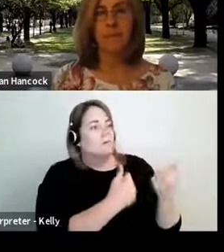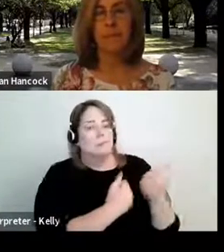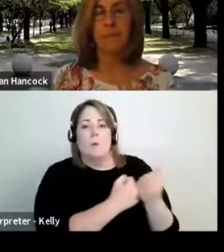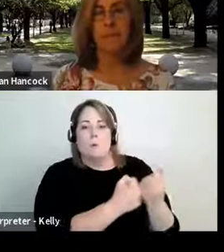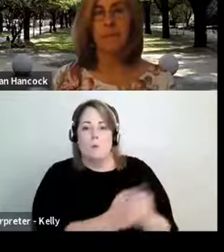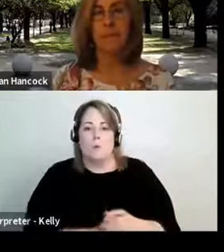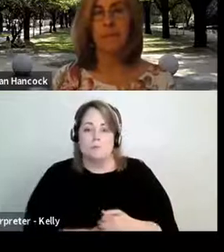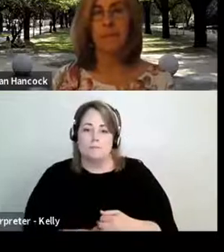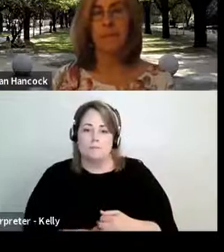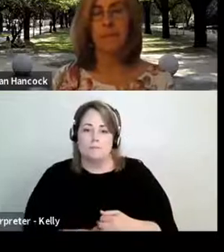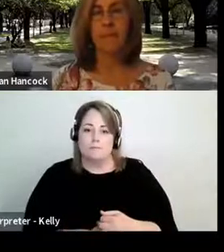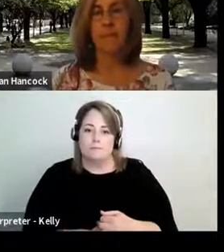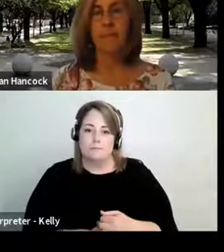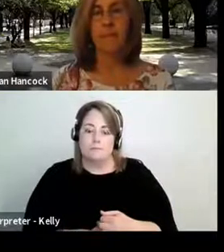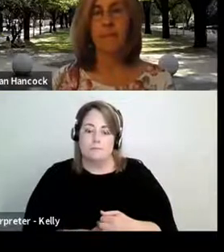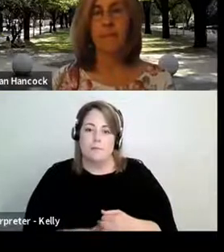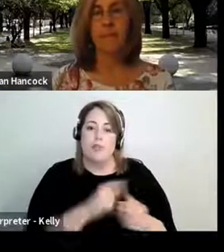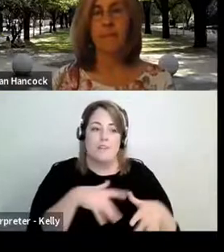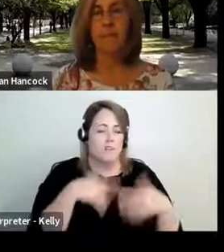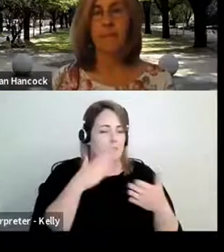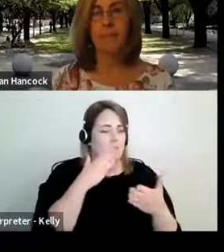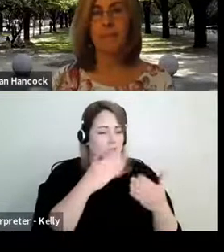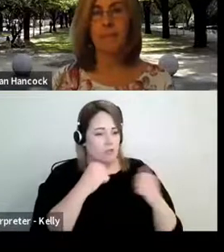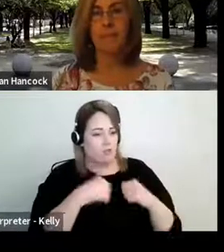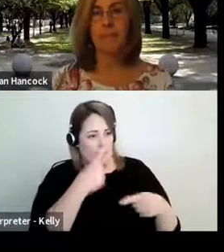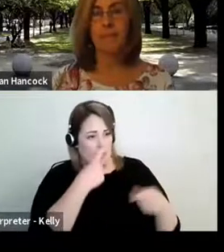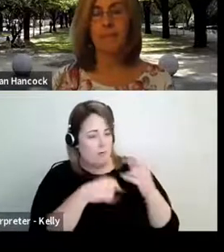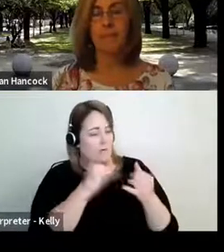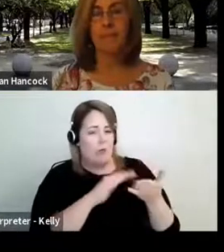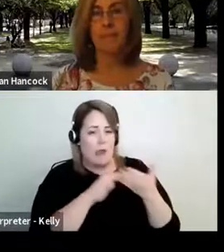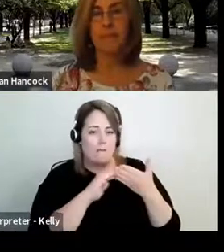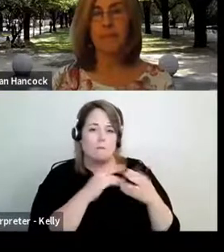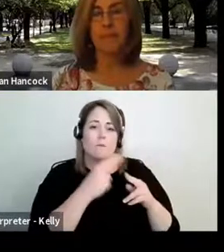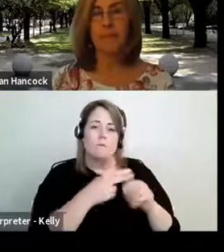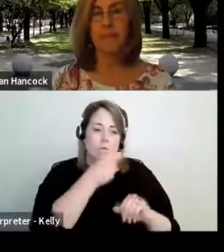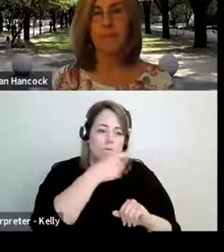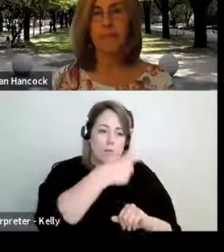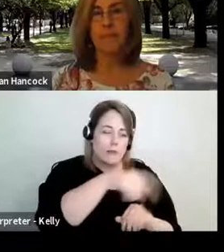mentors with little previous experience in the autism space and they appreciated learning from